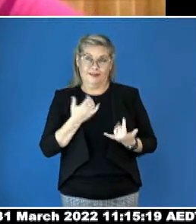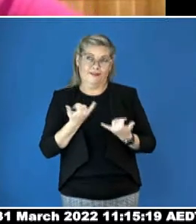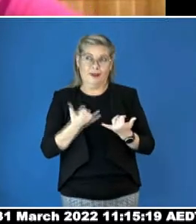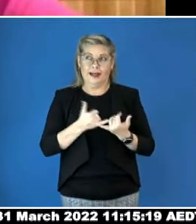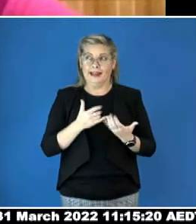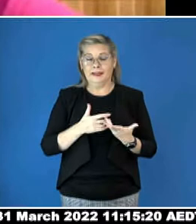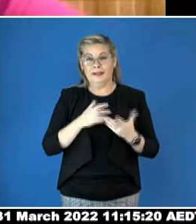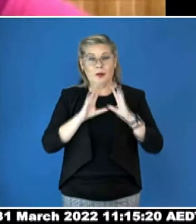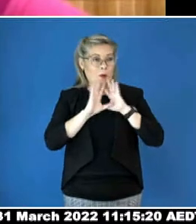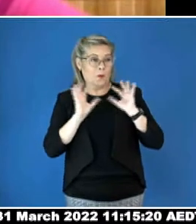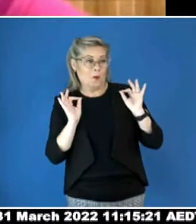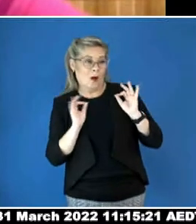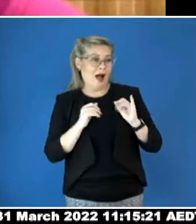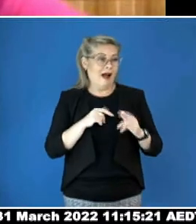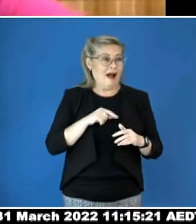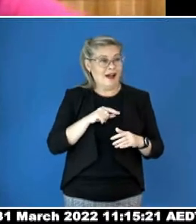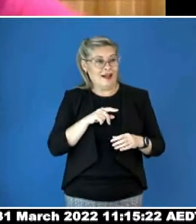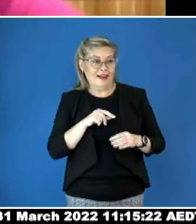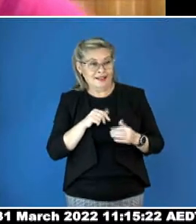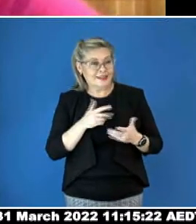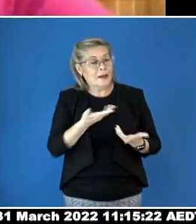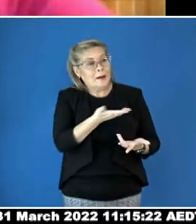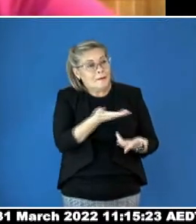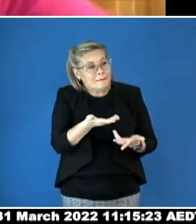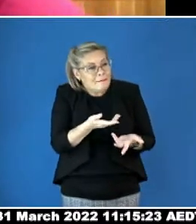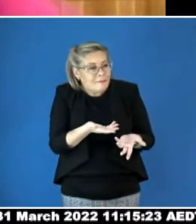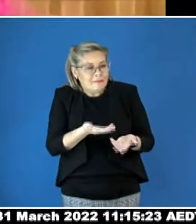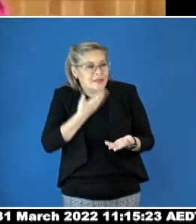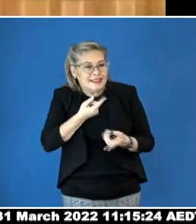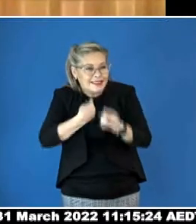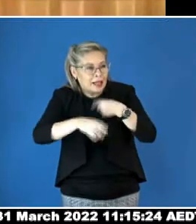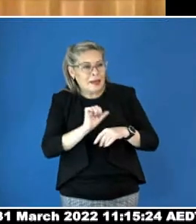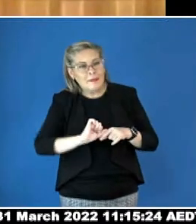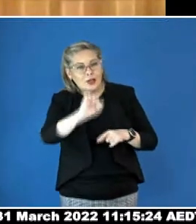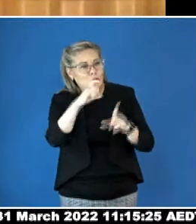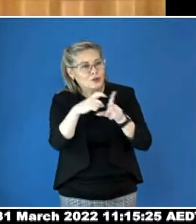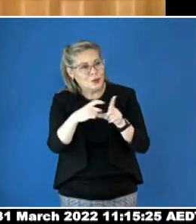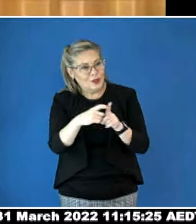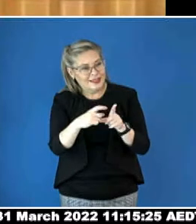other than disclosing the [REDACTED] side of things, but can you tell us about Niky